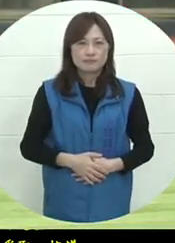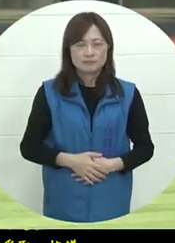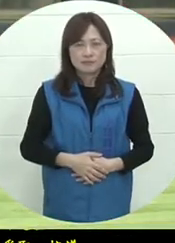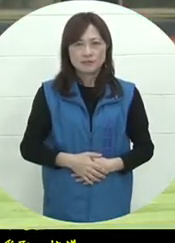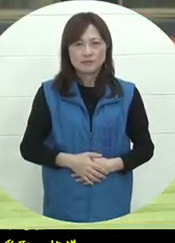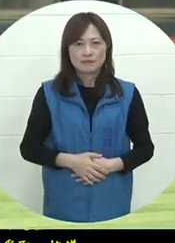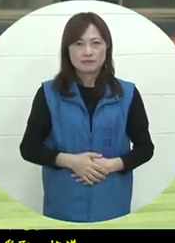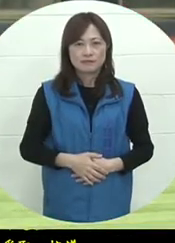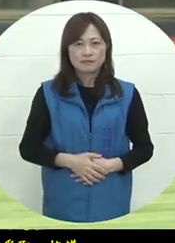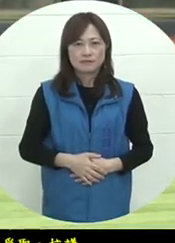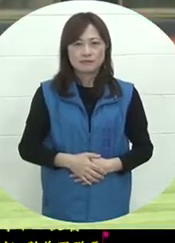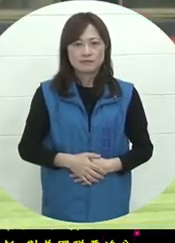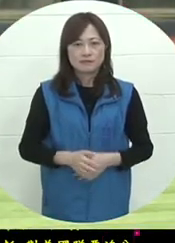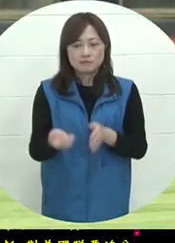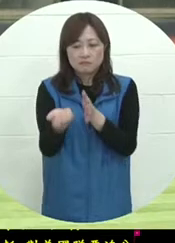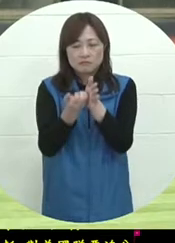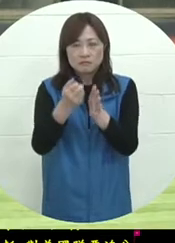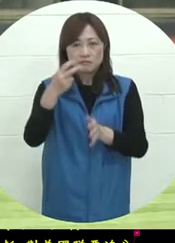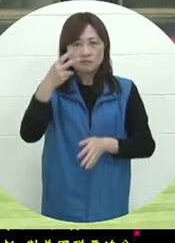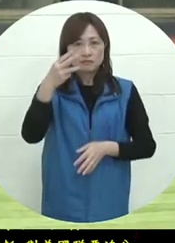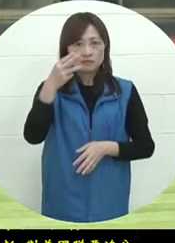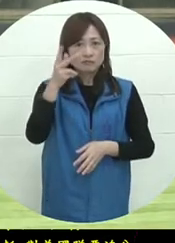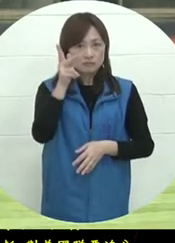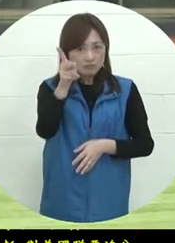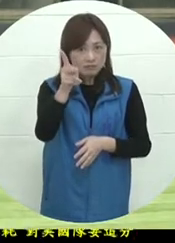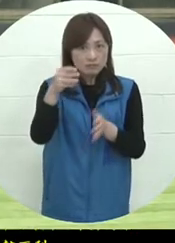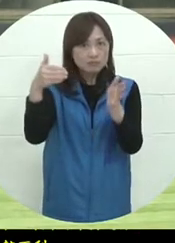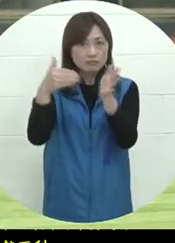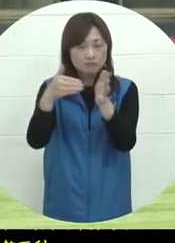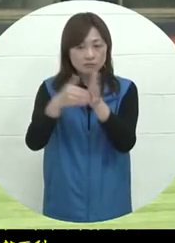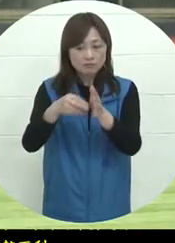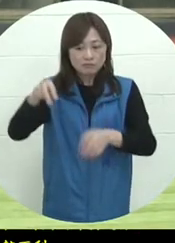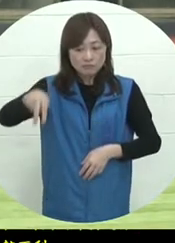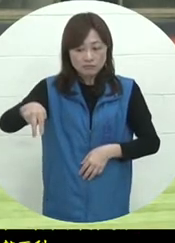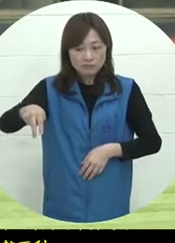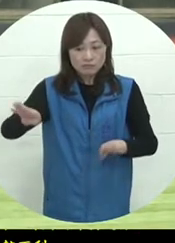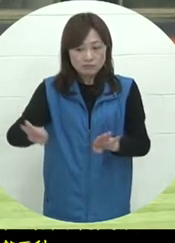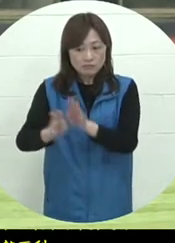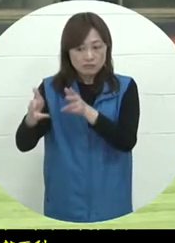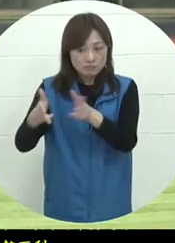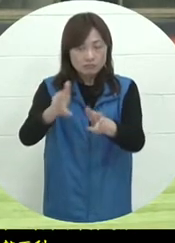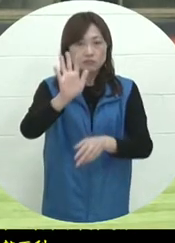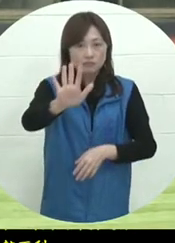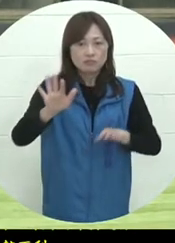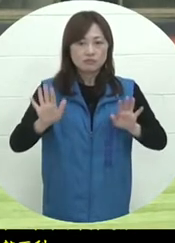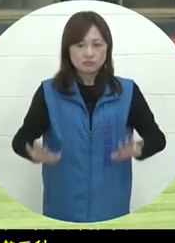Of course, during the third formation just now, because Yi Lei's robe was made into a cheongsam , the number of people now changed from 136 to 2,